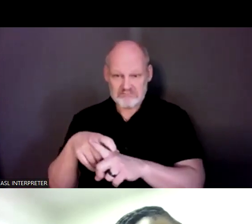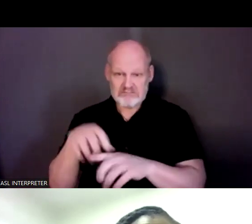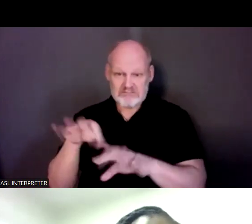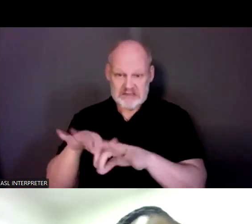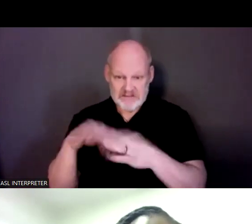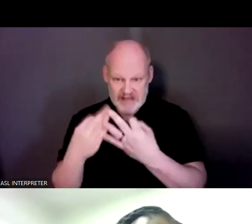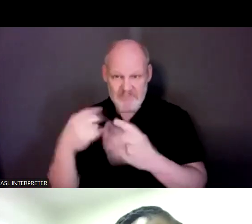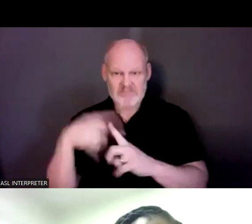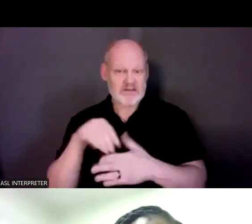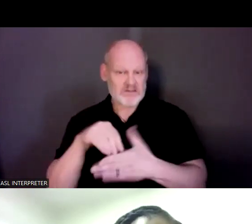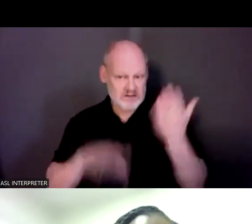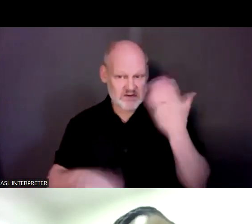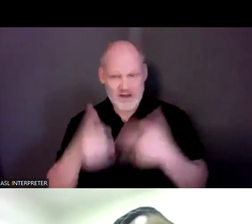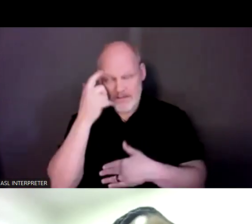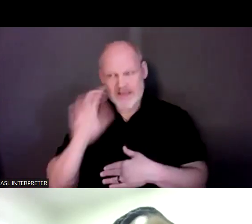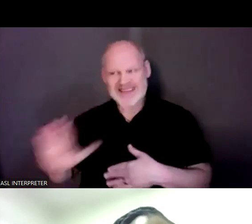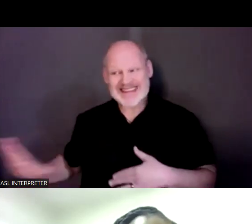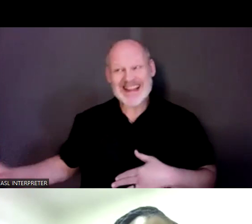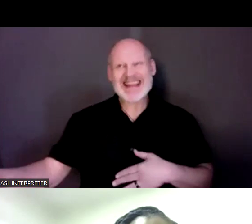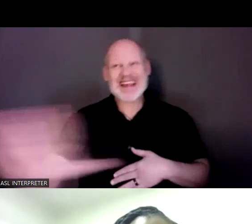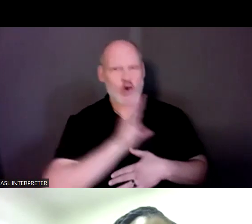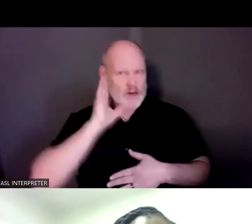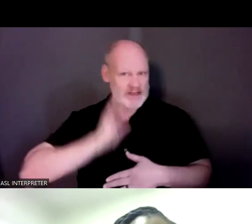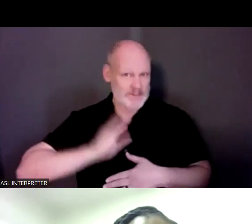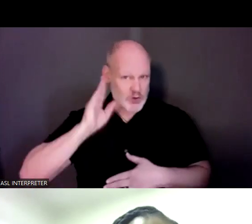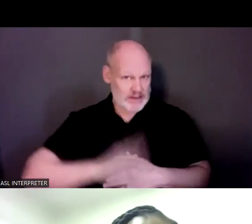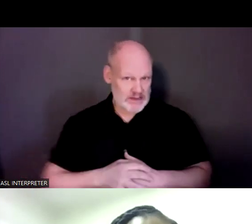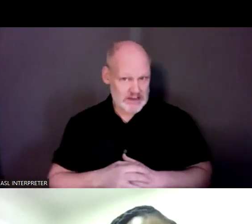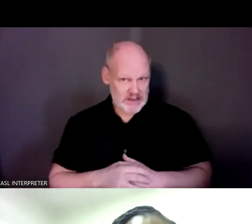again this is their lived experience. So really having those focus groups;